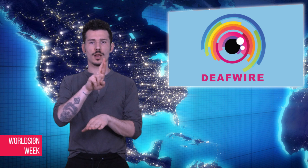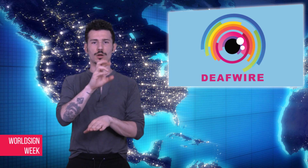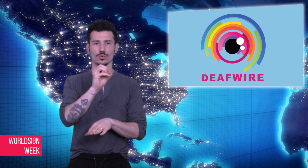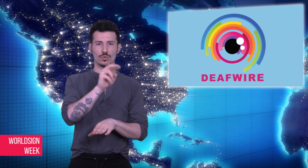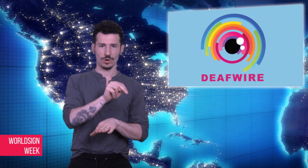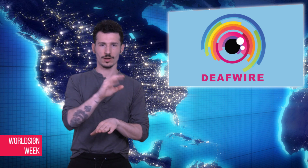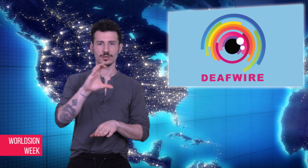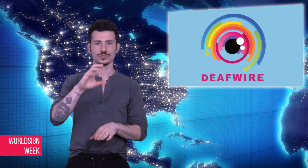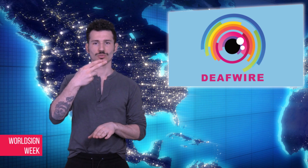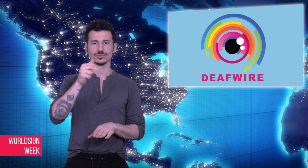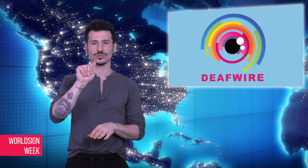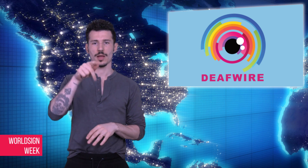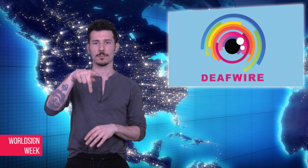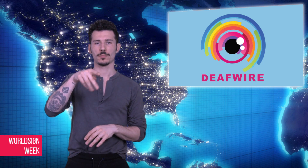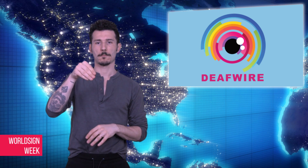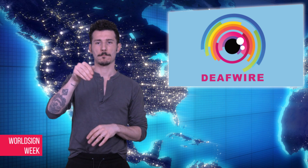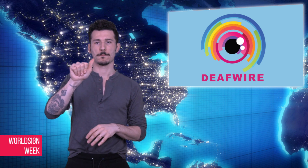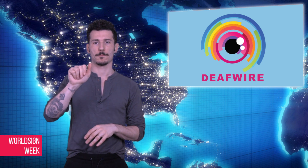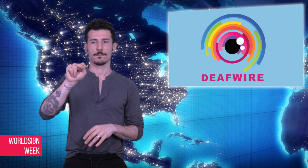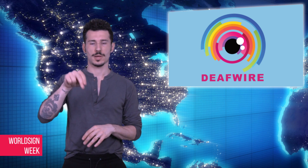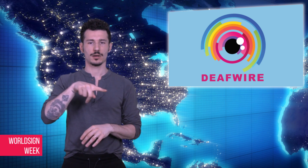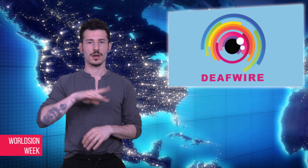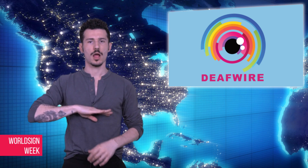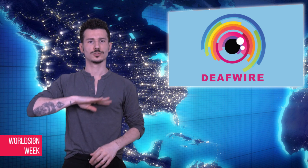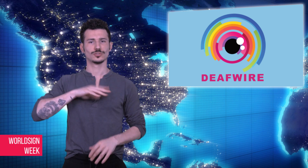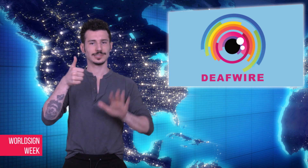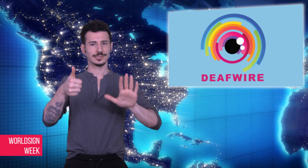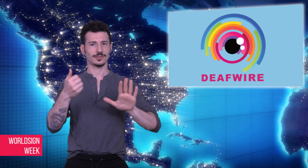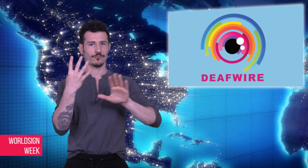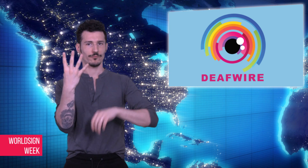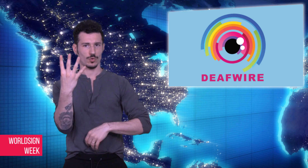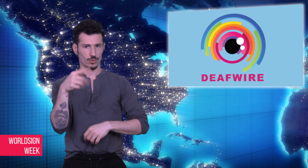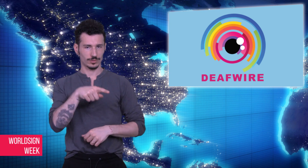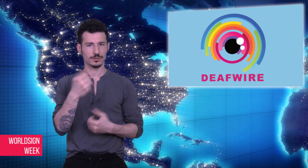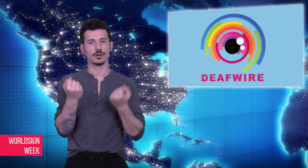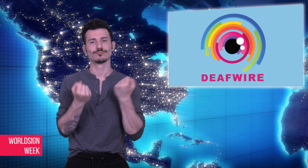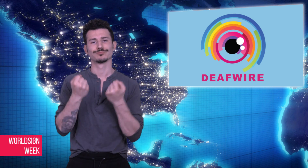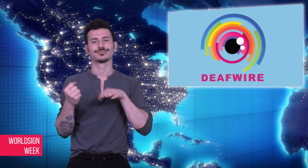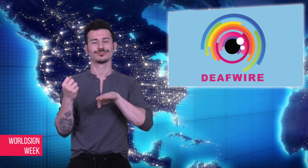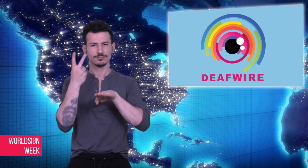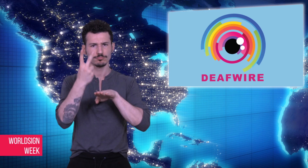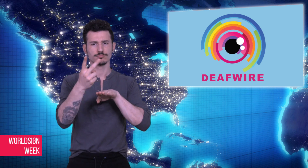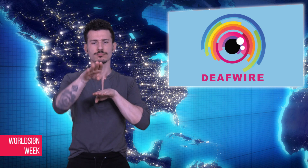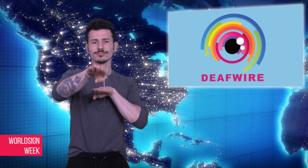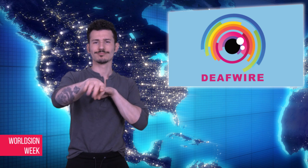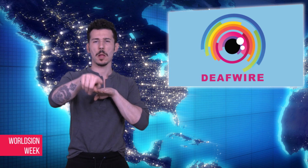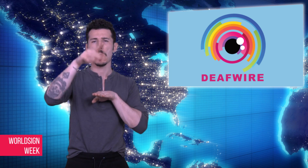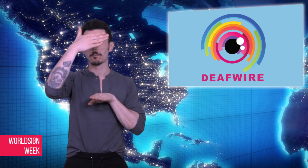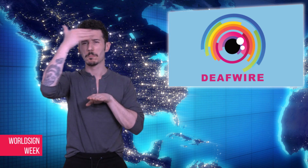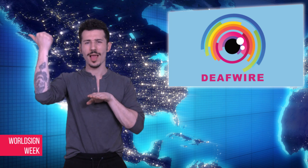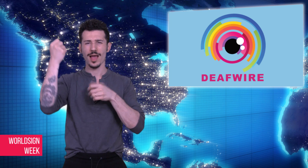driver, Ron Chapman, 64 flashed his lights to alert him that he would